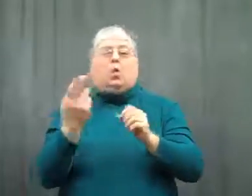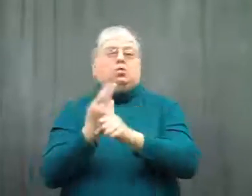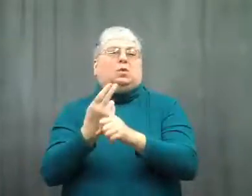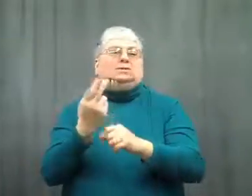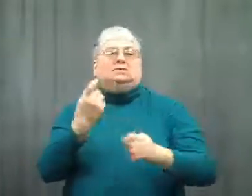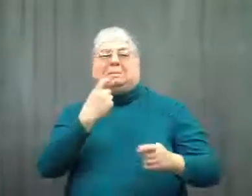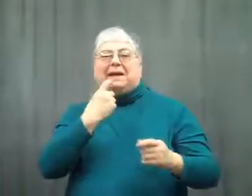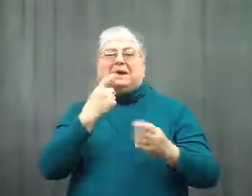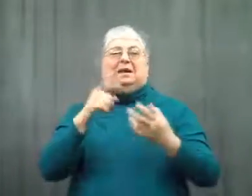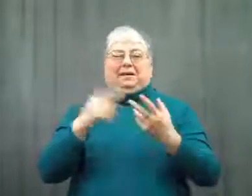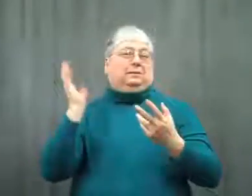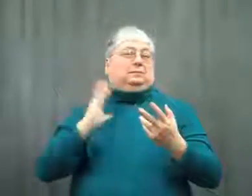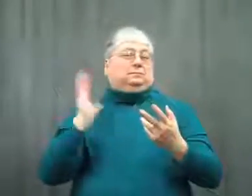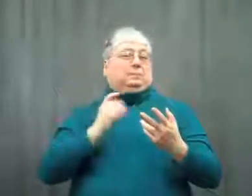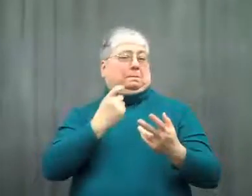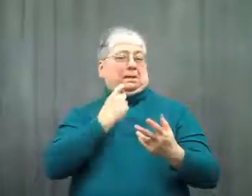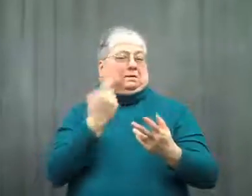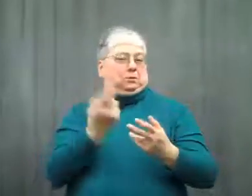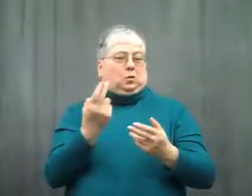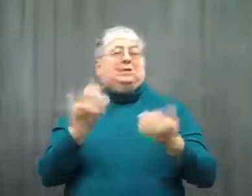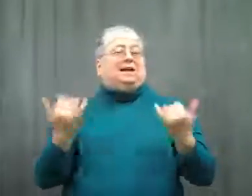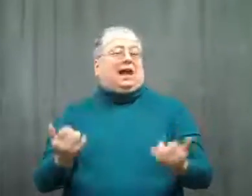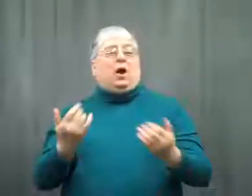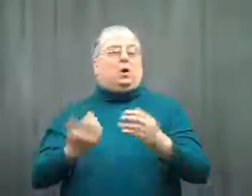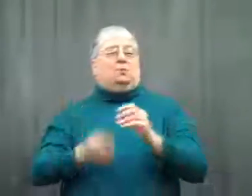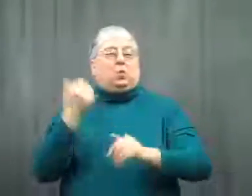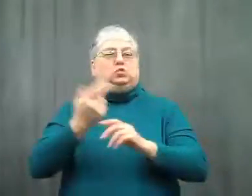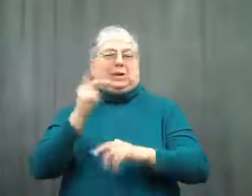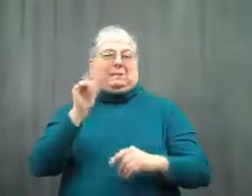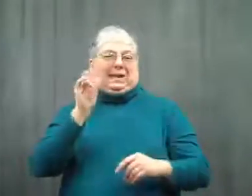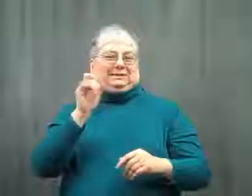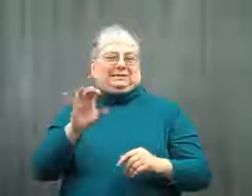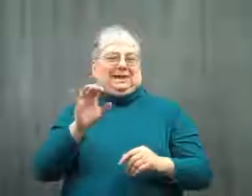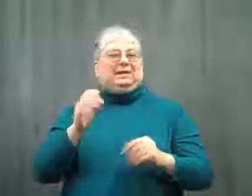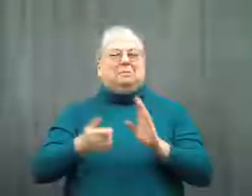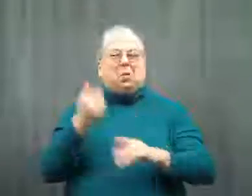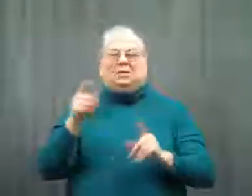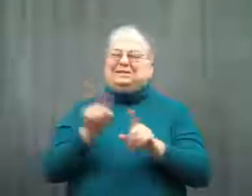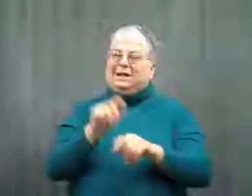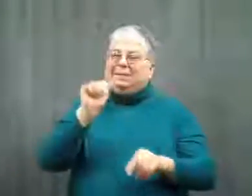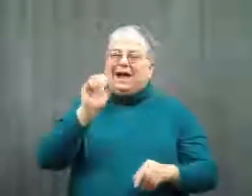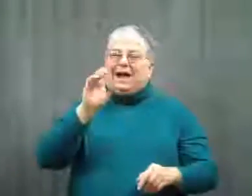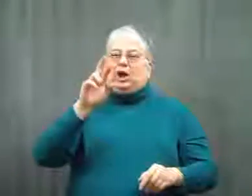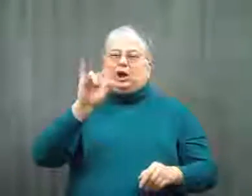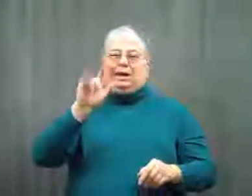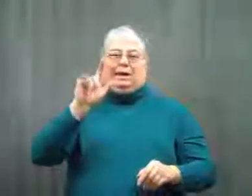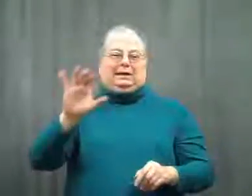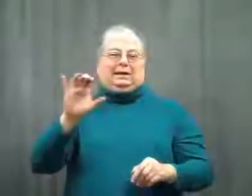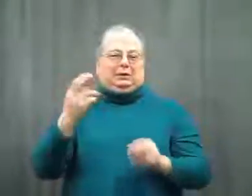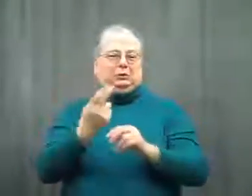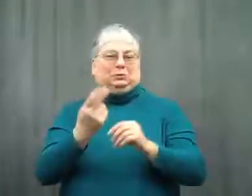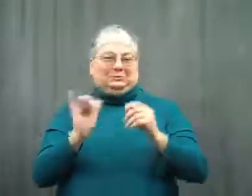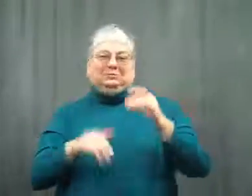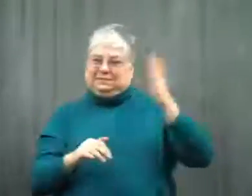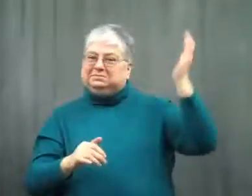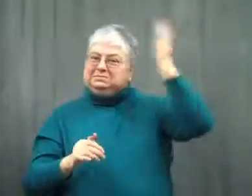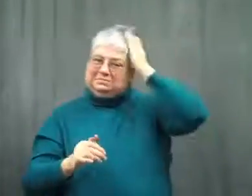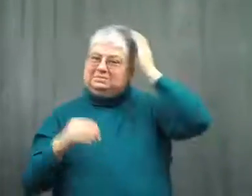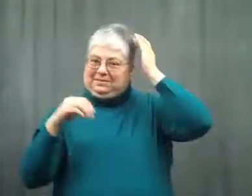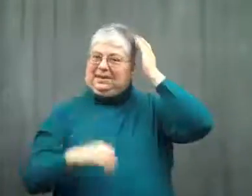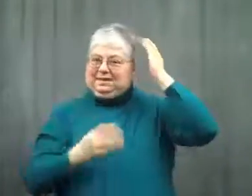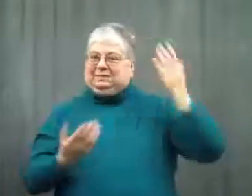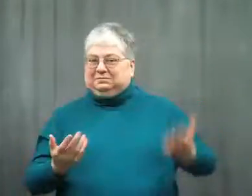or an insert is used, which used to be metal. Now they use acrylic.